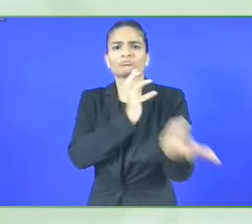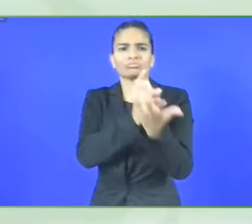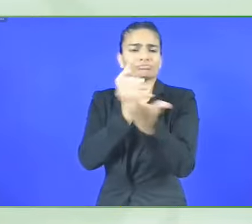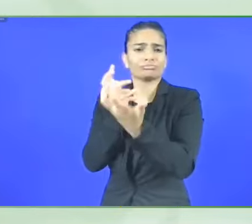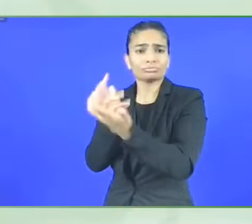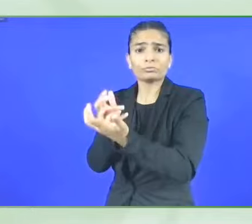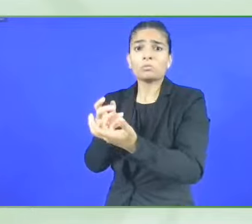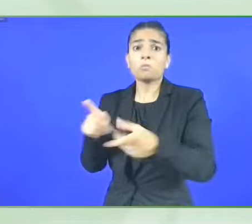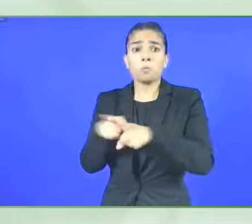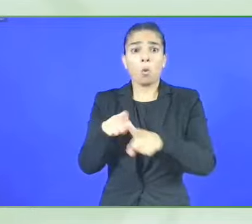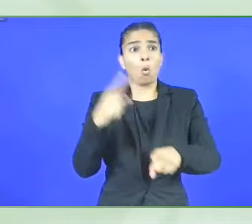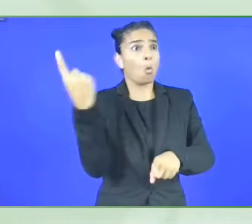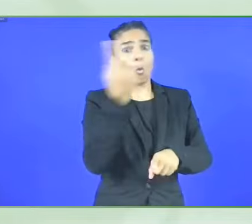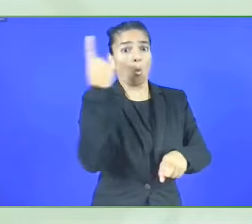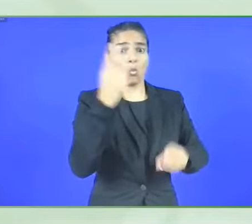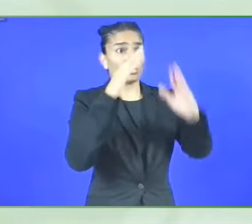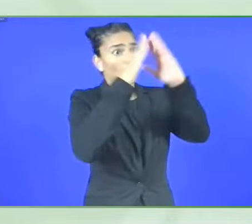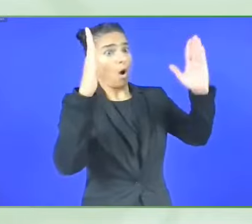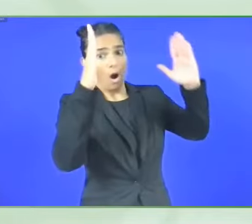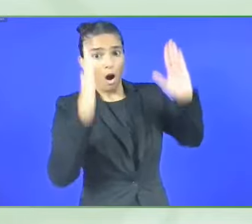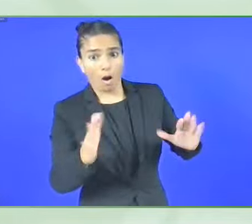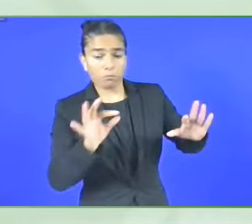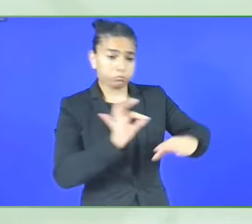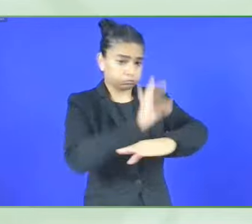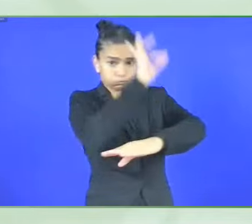What is Universal Design?